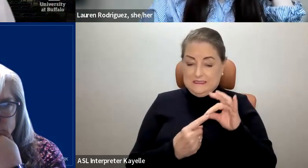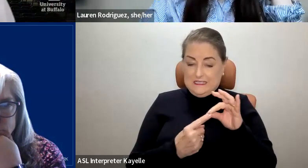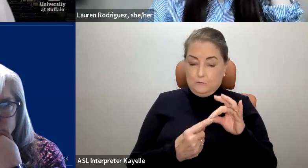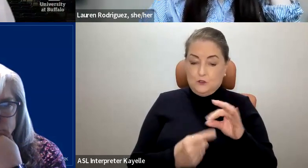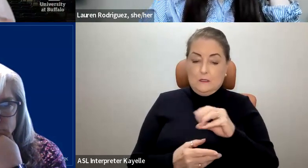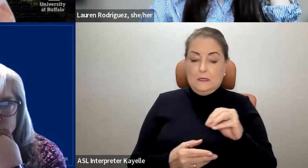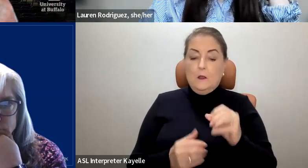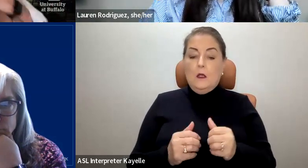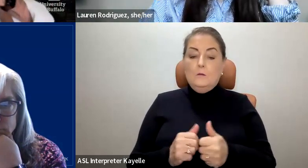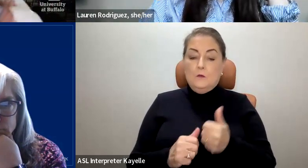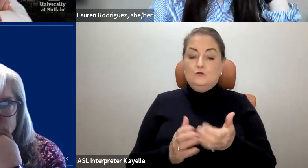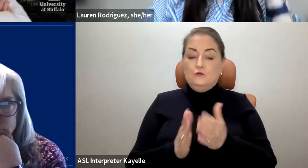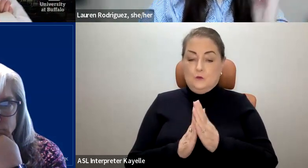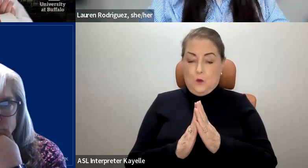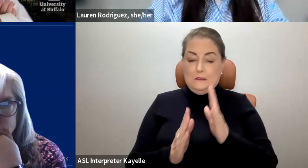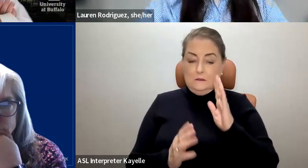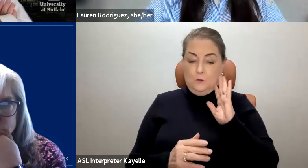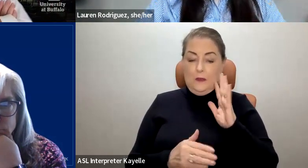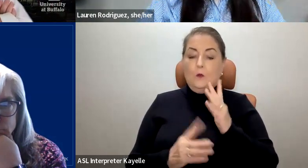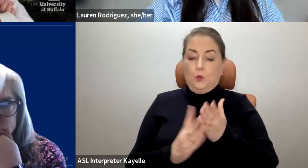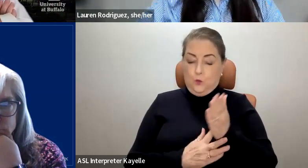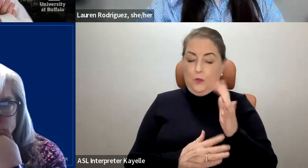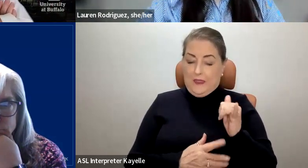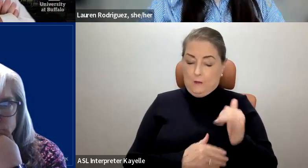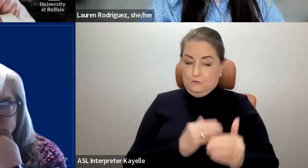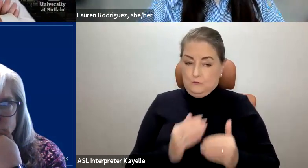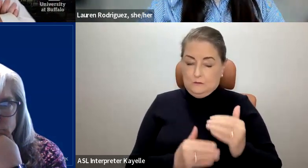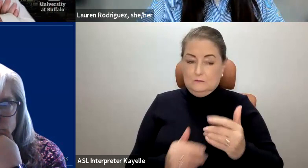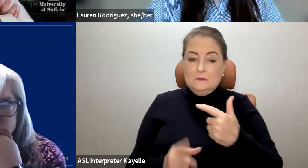process. As I mentioned, I had been involved with assessable